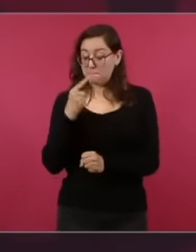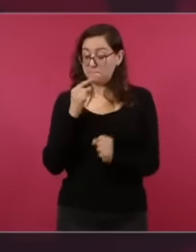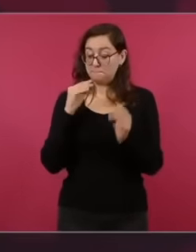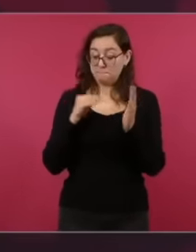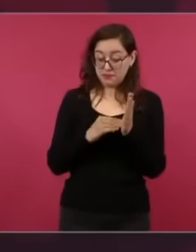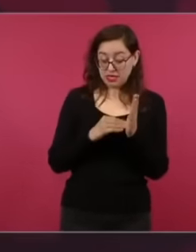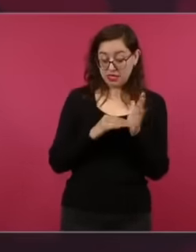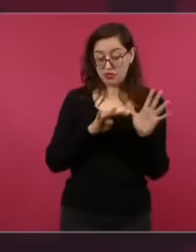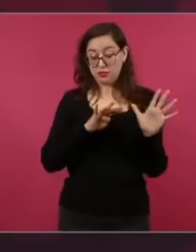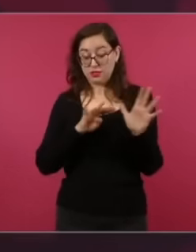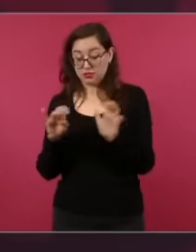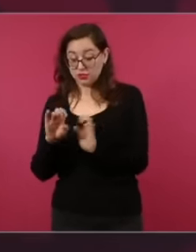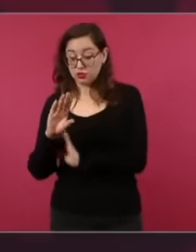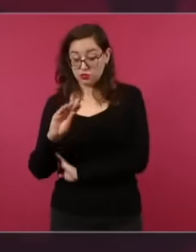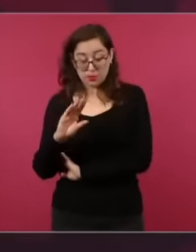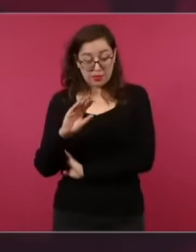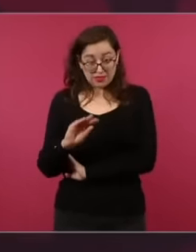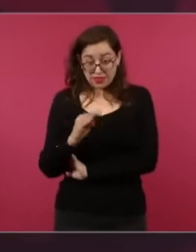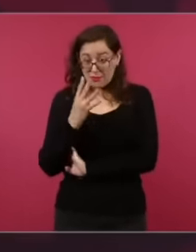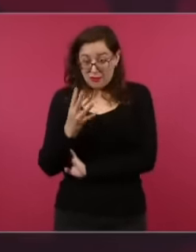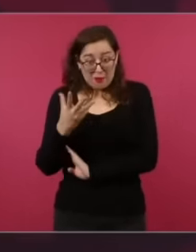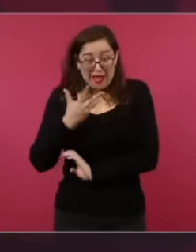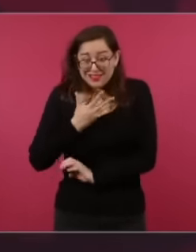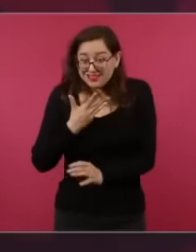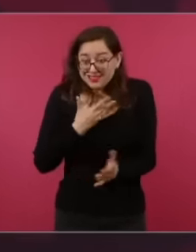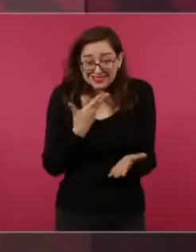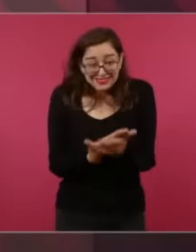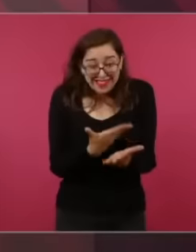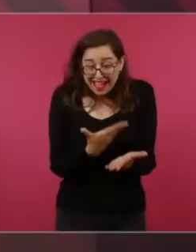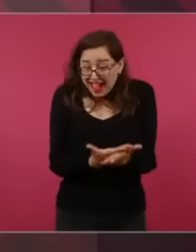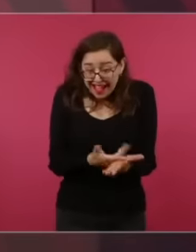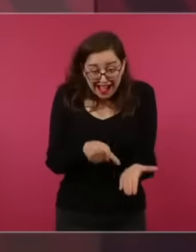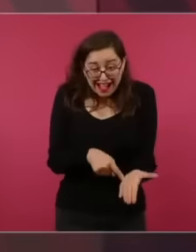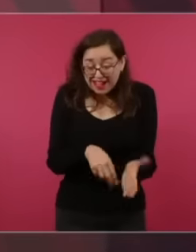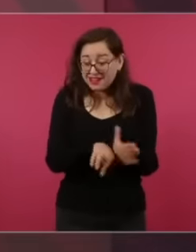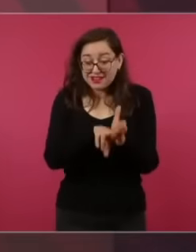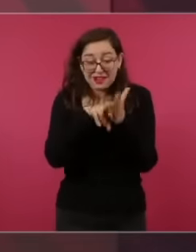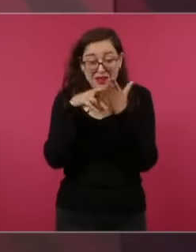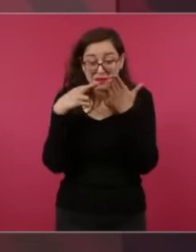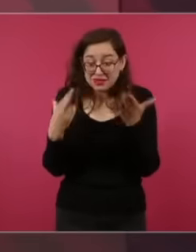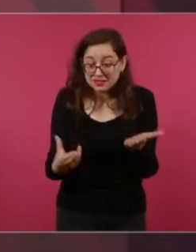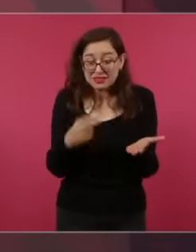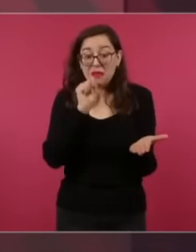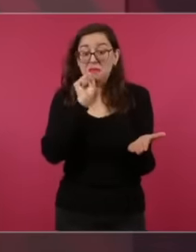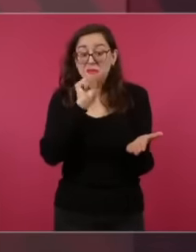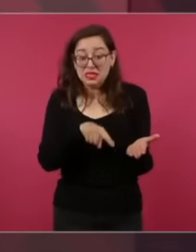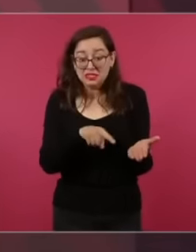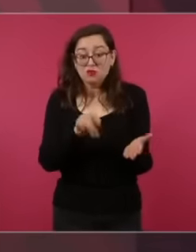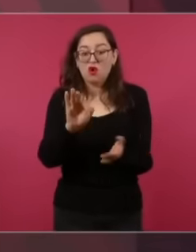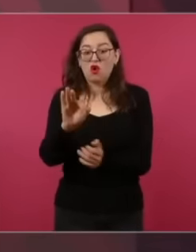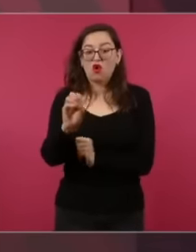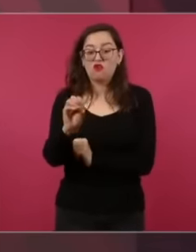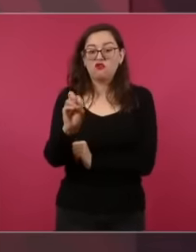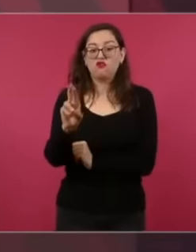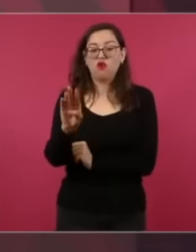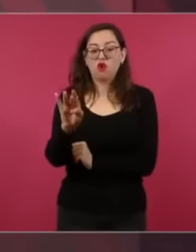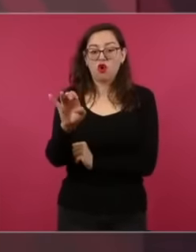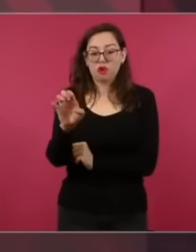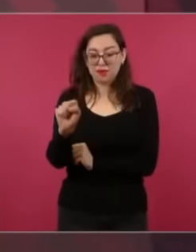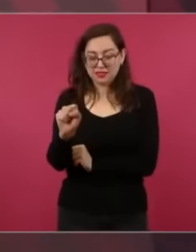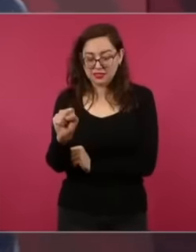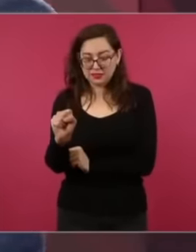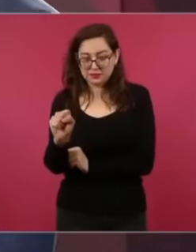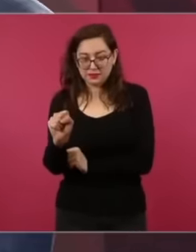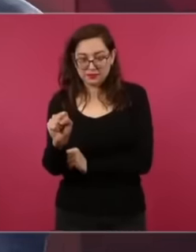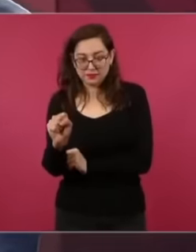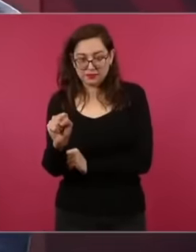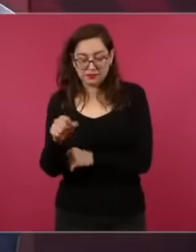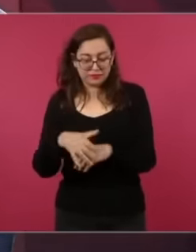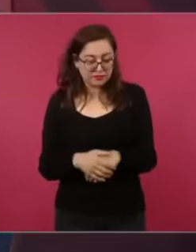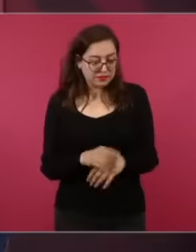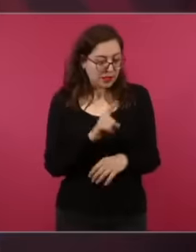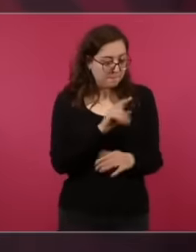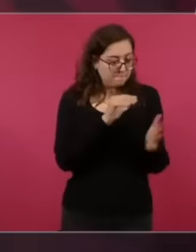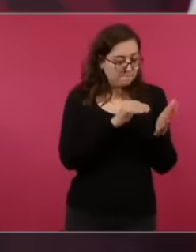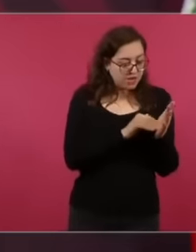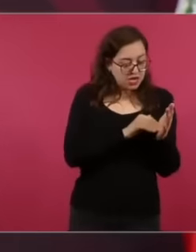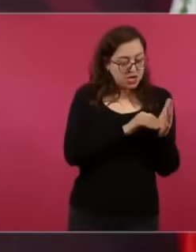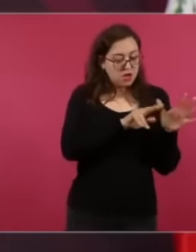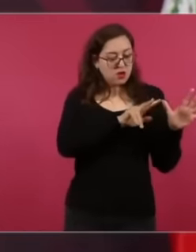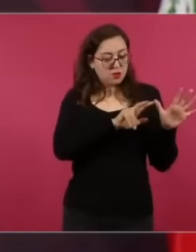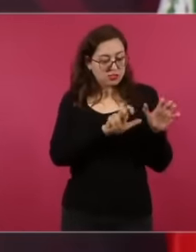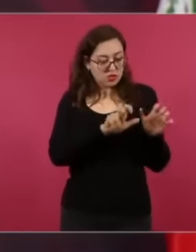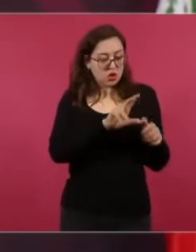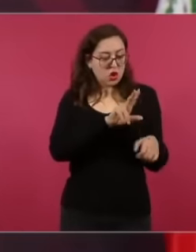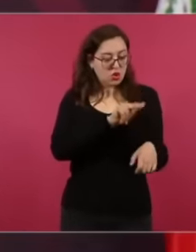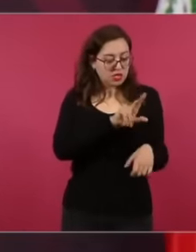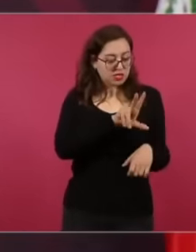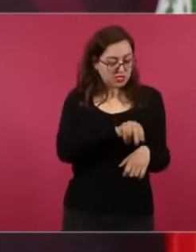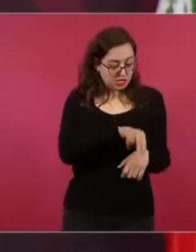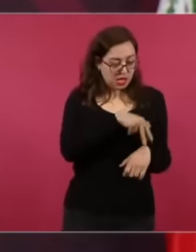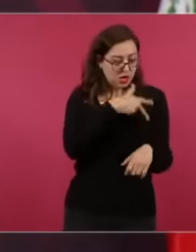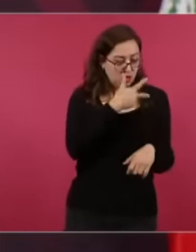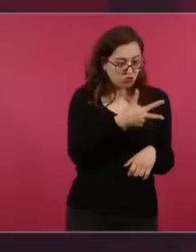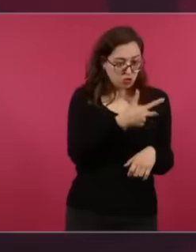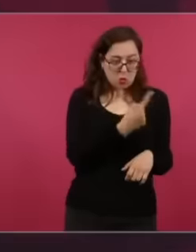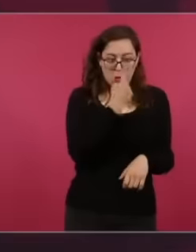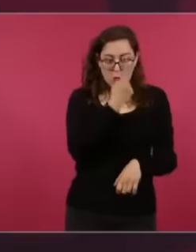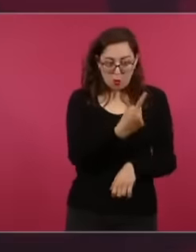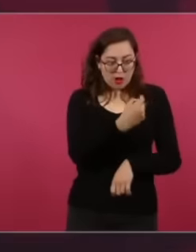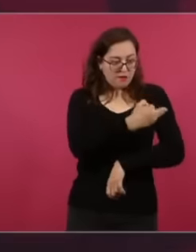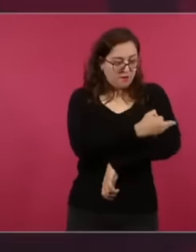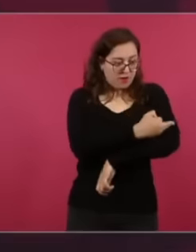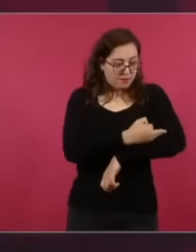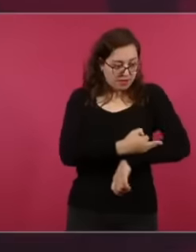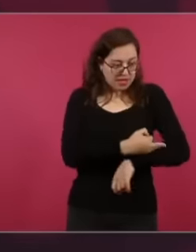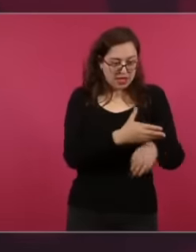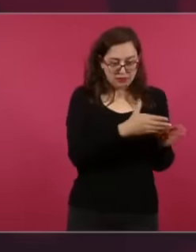you can see it in the magazine. Forbes, that is, begins to publish the list in 88 89 90 91 92 93